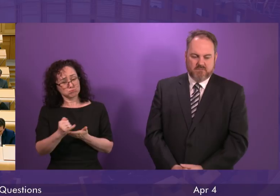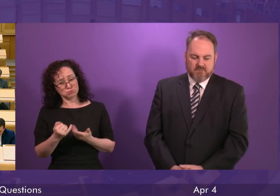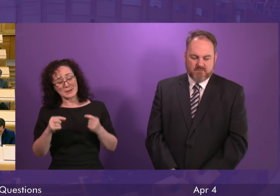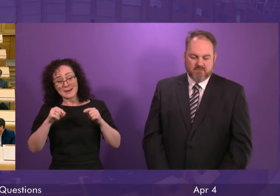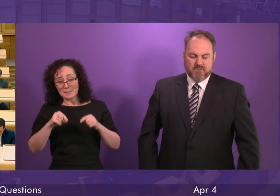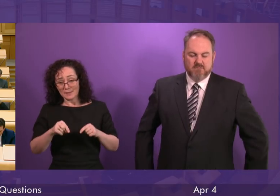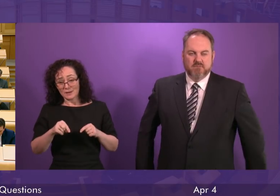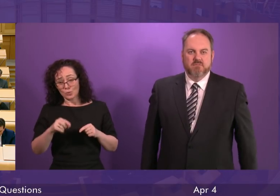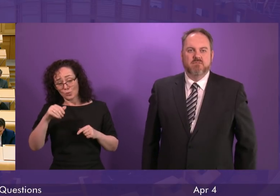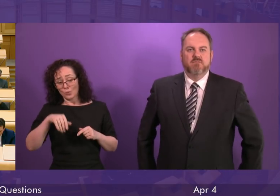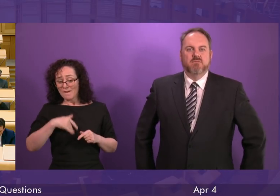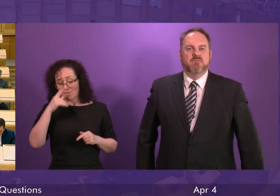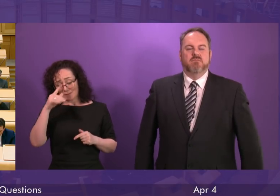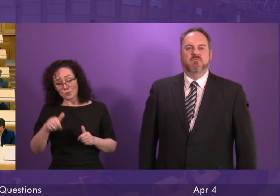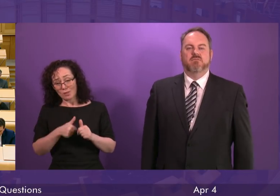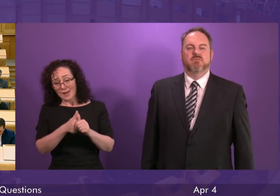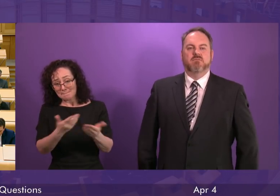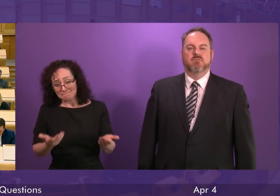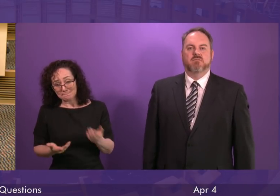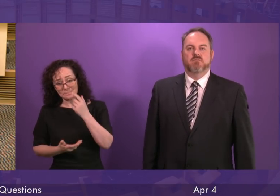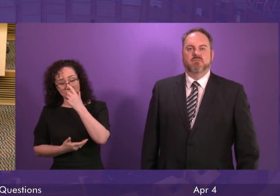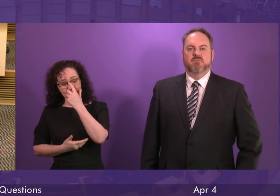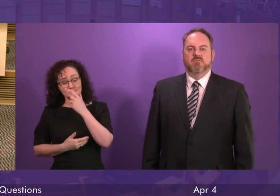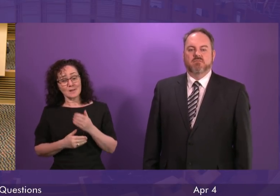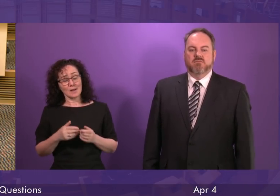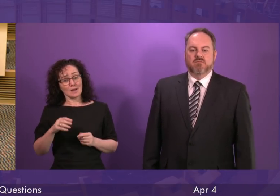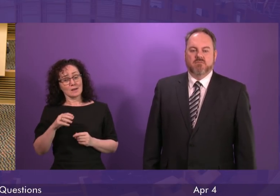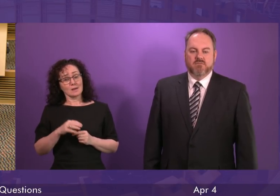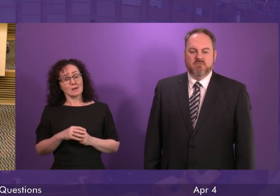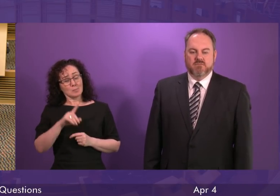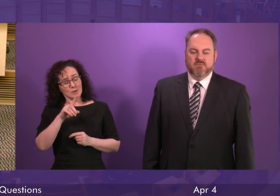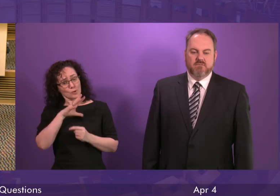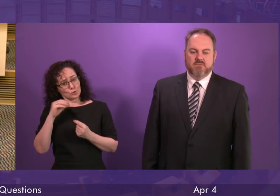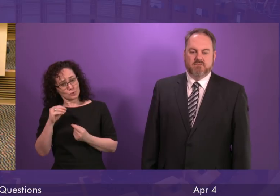in a letter to the Glasgow health and social care partnership, the Home Office wrote that it